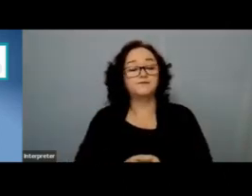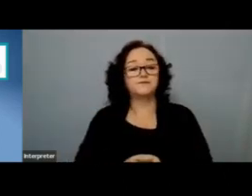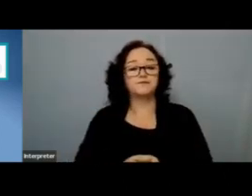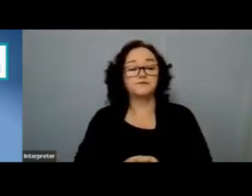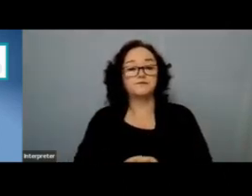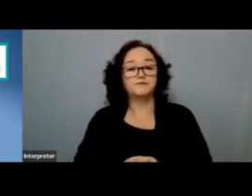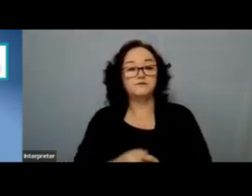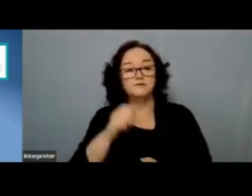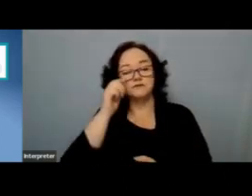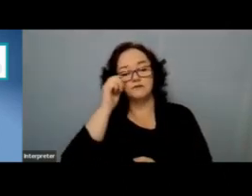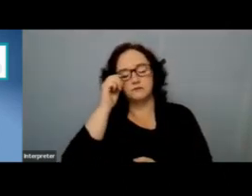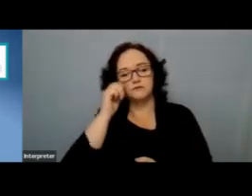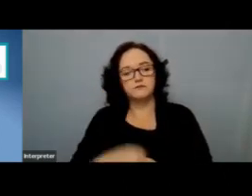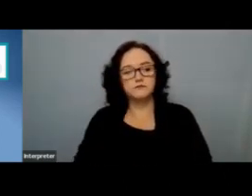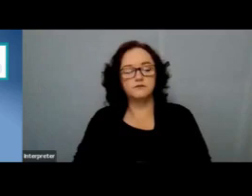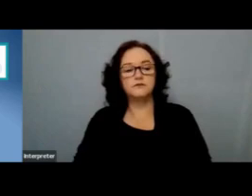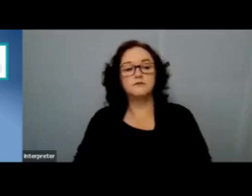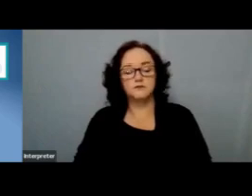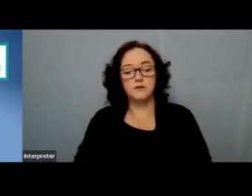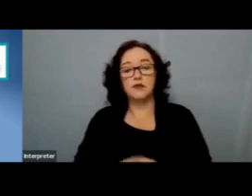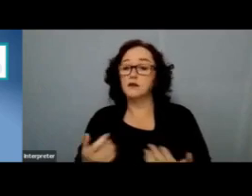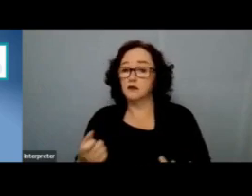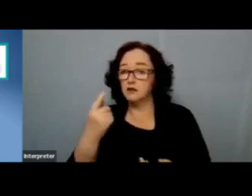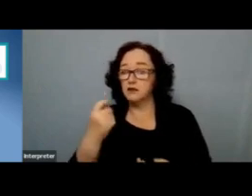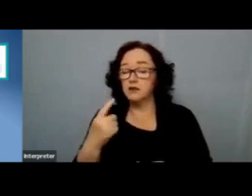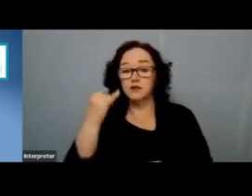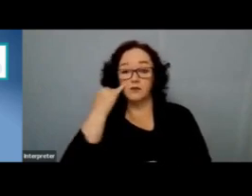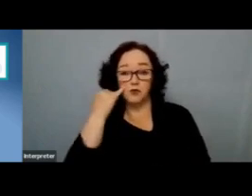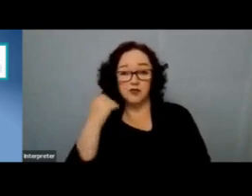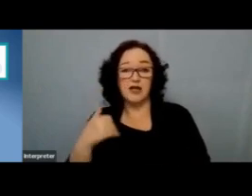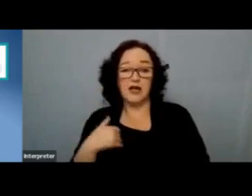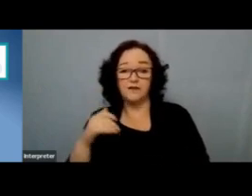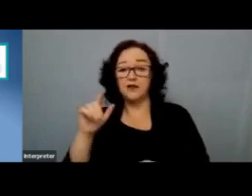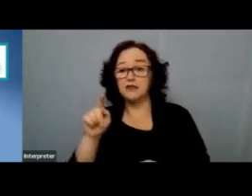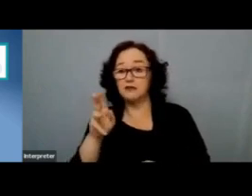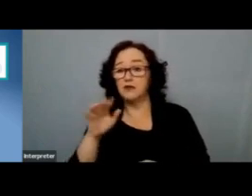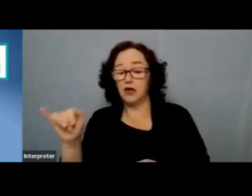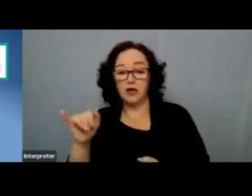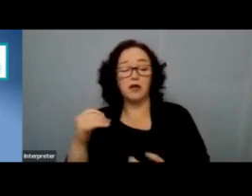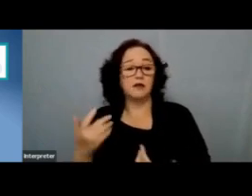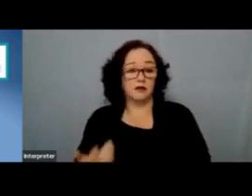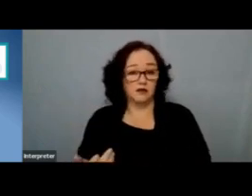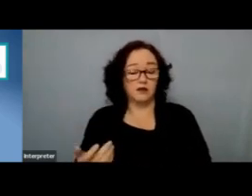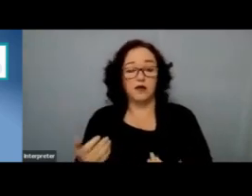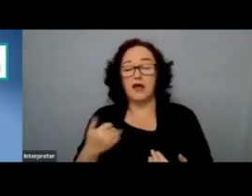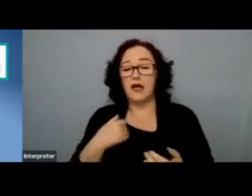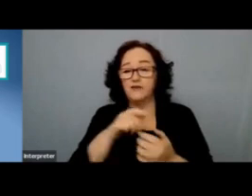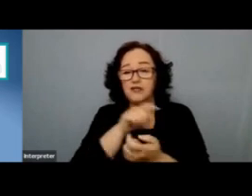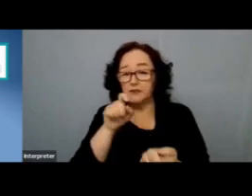typical cognitive challenges that people experience it can be personalized to that person and what they're experiencing. Next